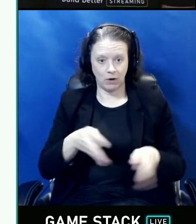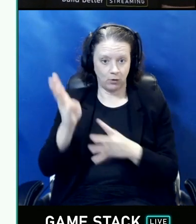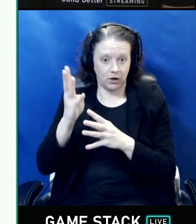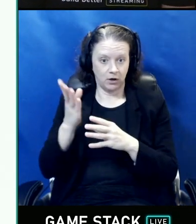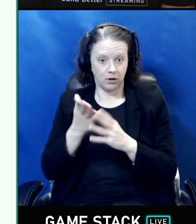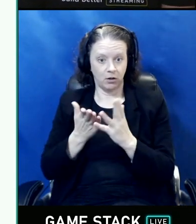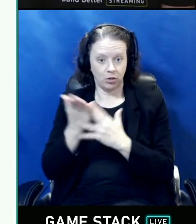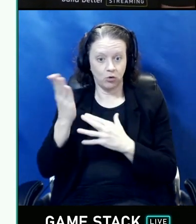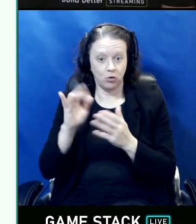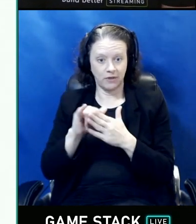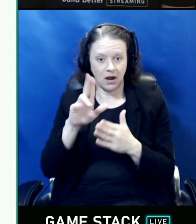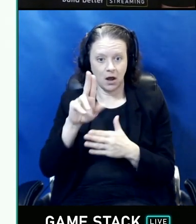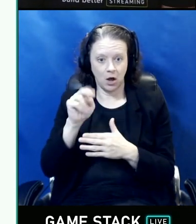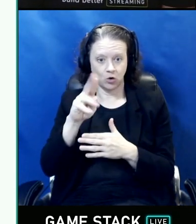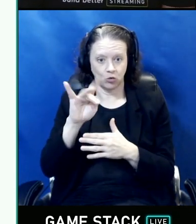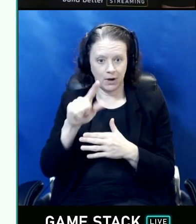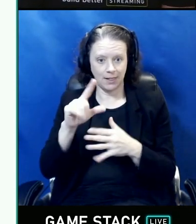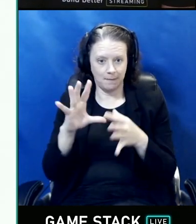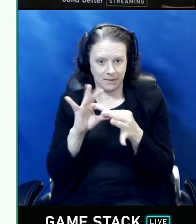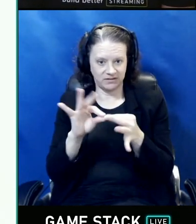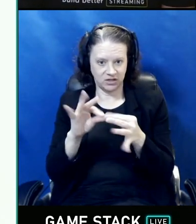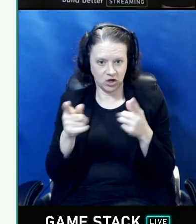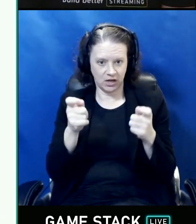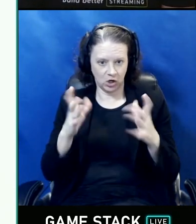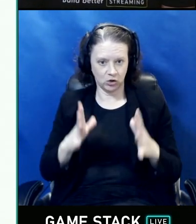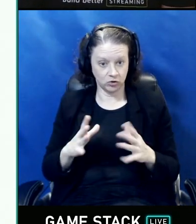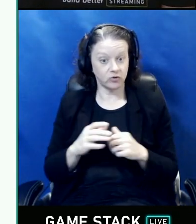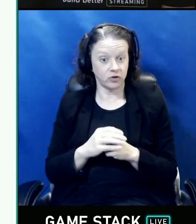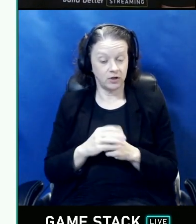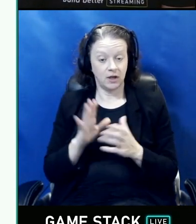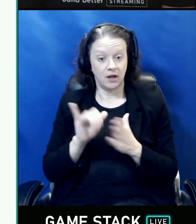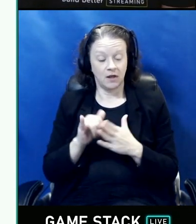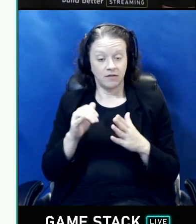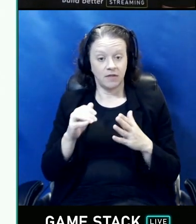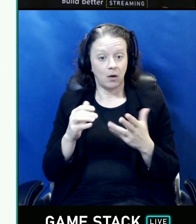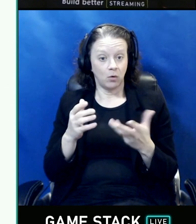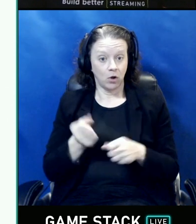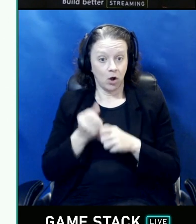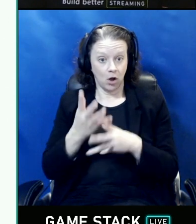And that's going to cause much of the standard Unreal touch handling code to just kick in.